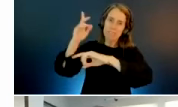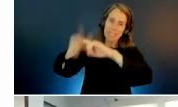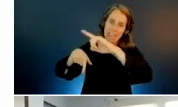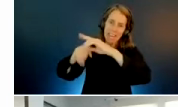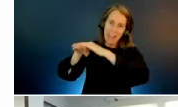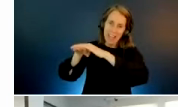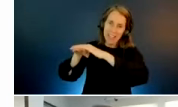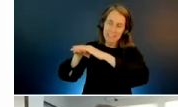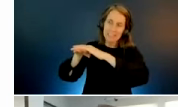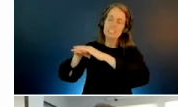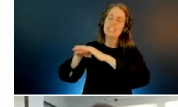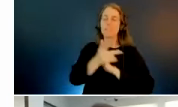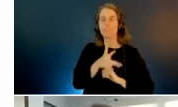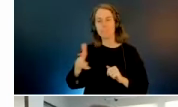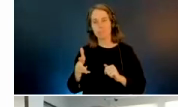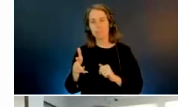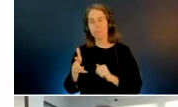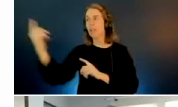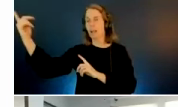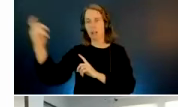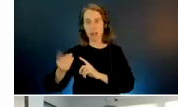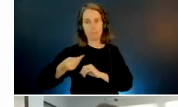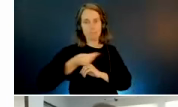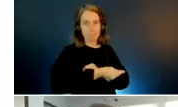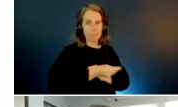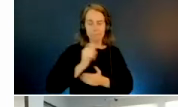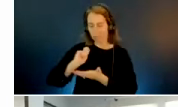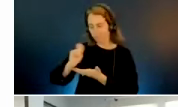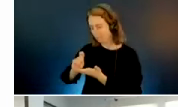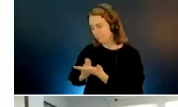um so please if that is your experience or has been your experience with curbside